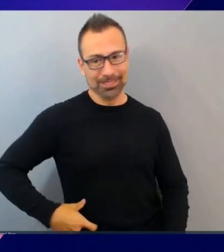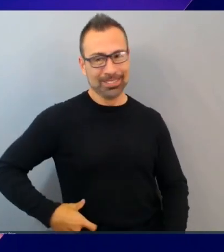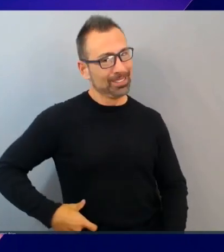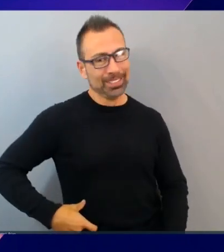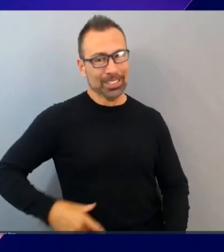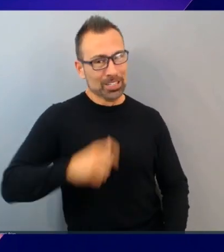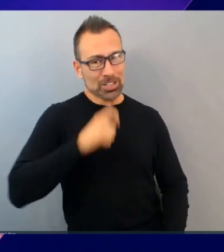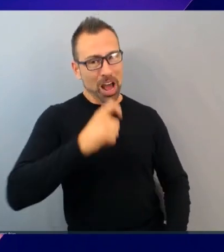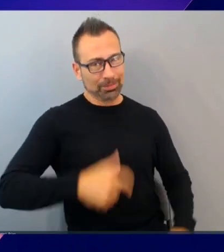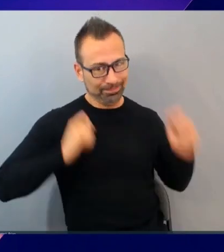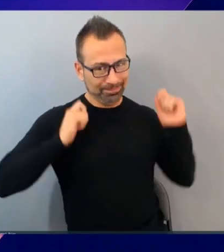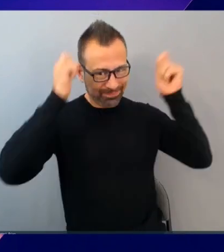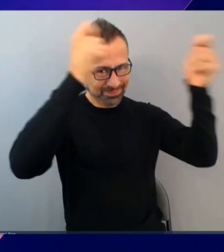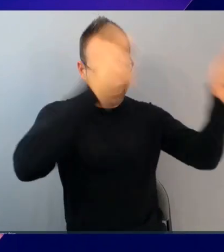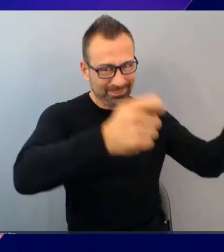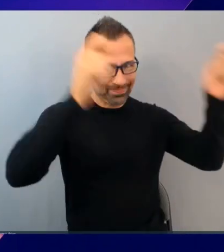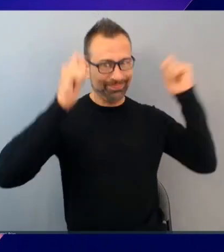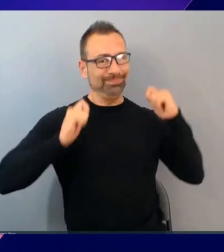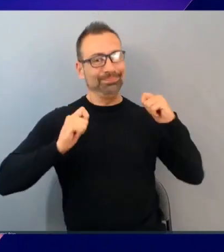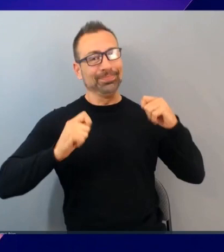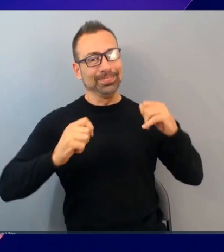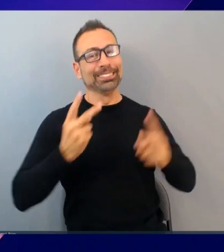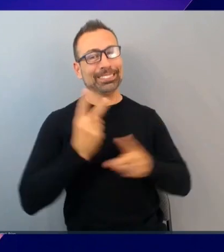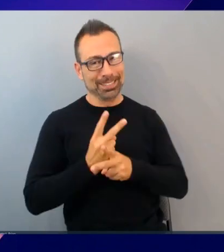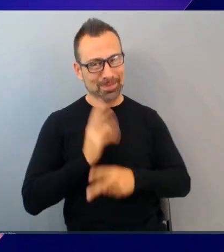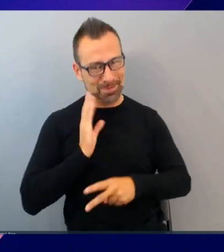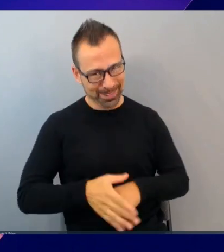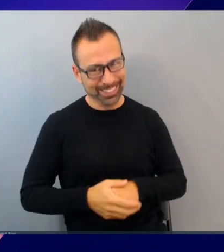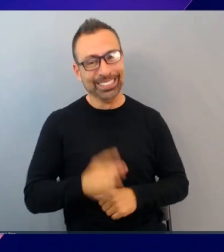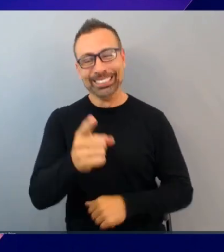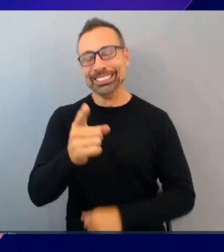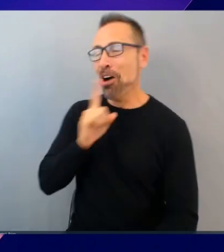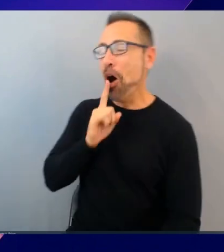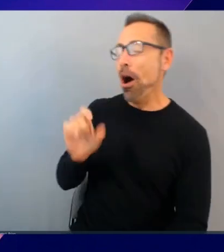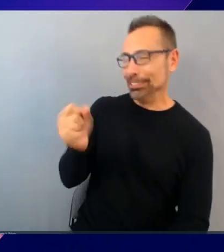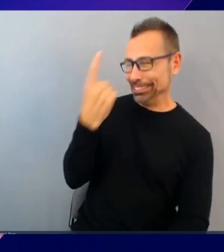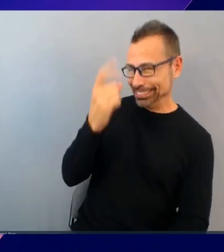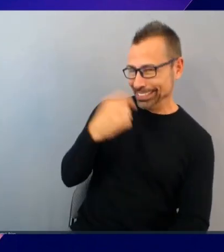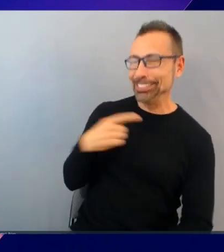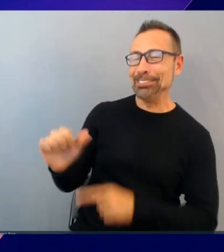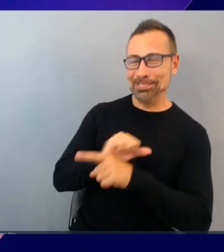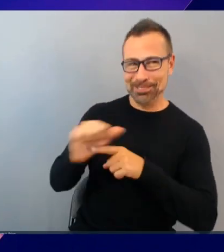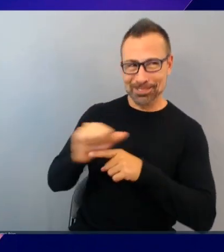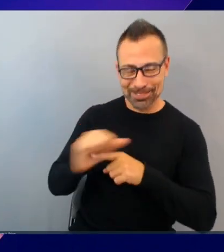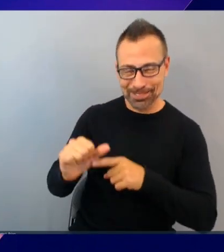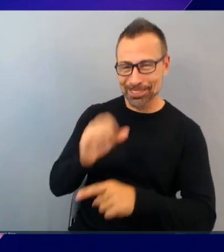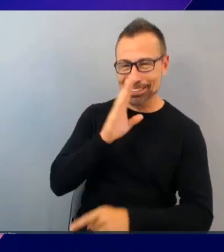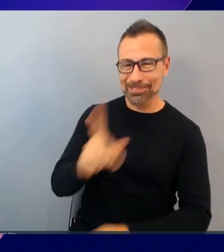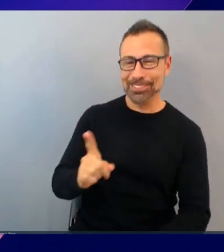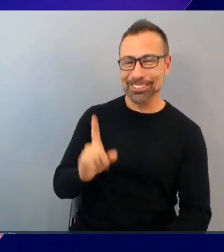Literal and figurative training, yes. Exactly. Okay, right. I get it now. That's amazing. Well- - Listen, Joe, thank you.